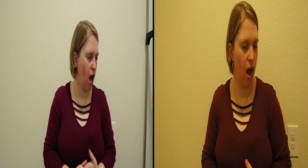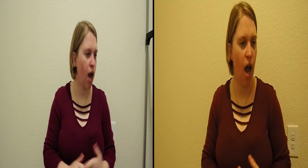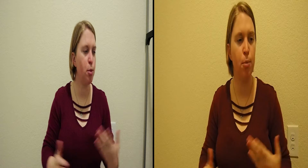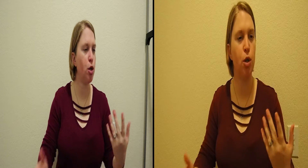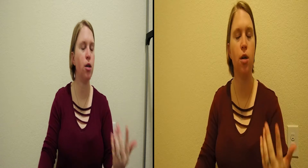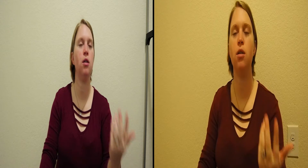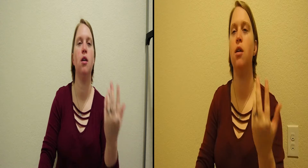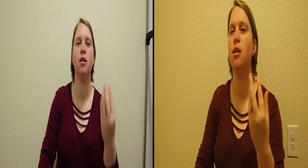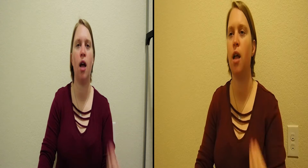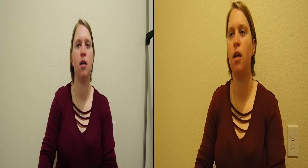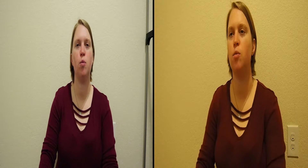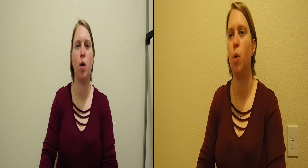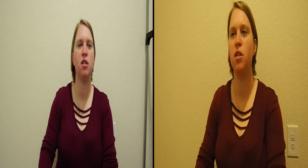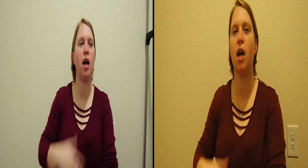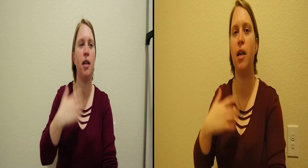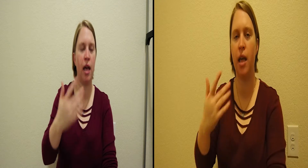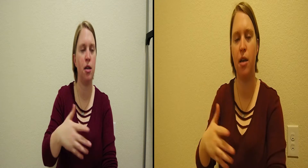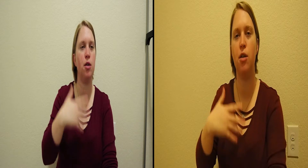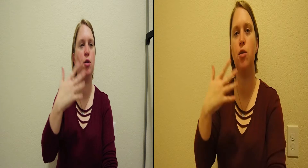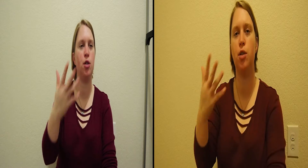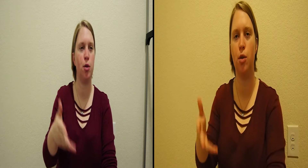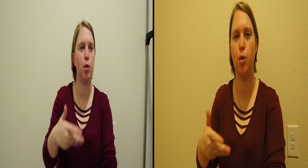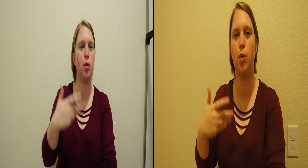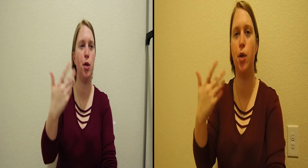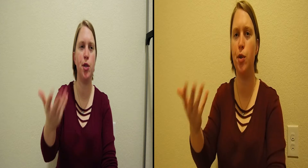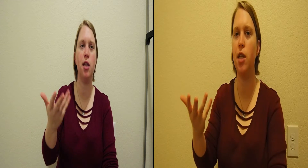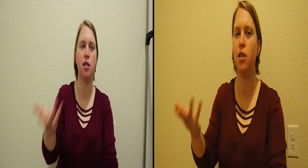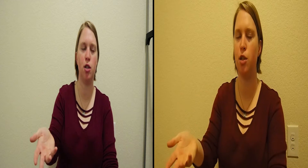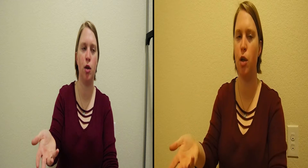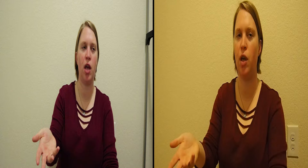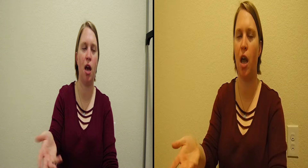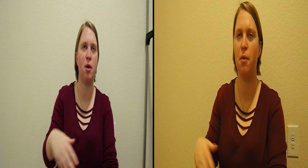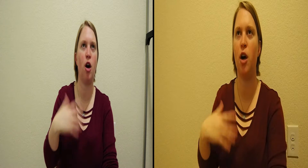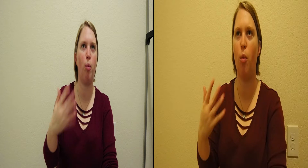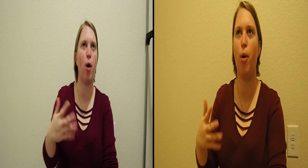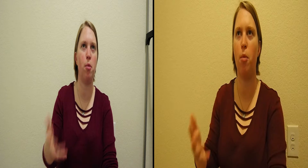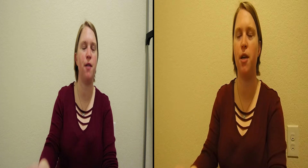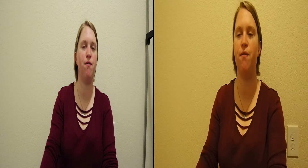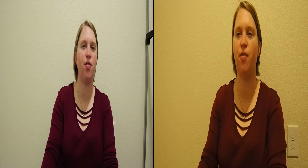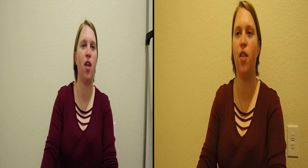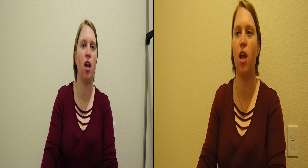I'm sure that once I get used to using this new camera, I'll probably pick